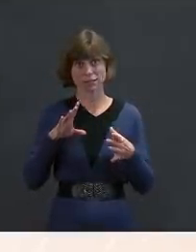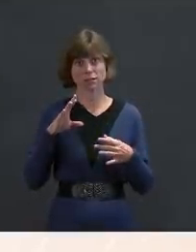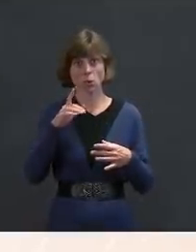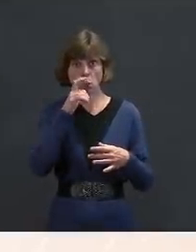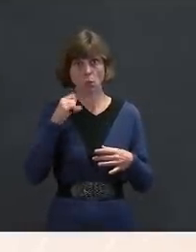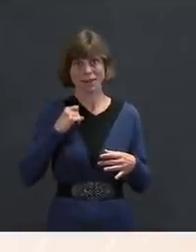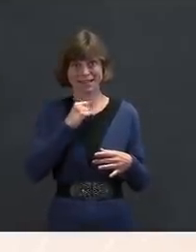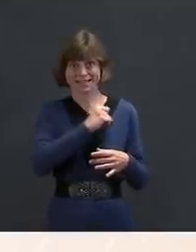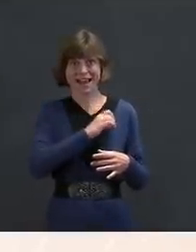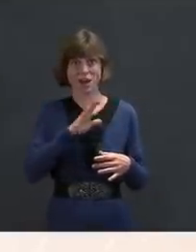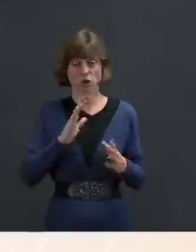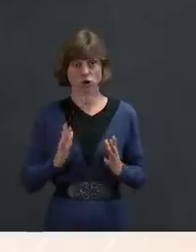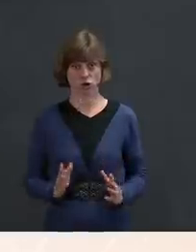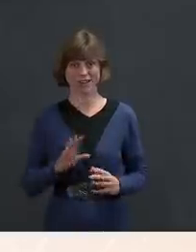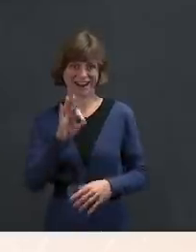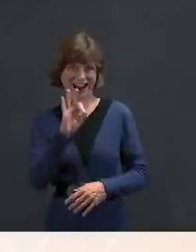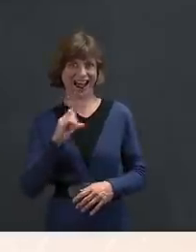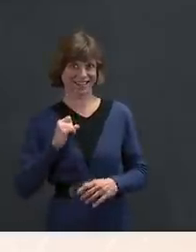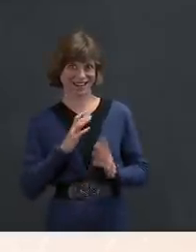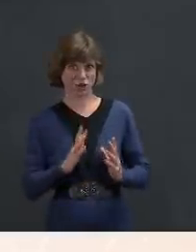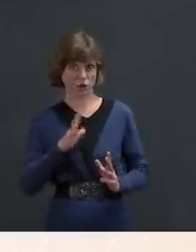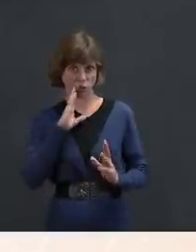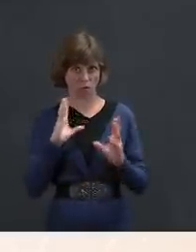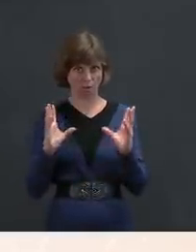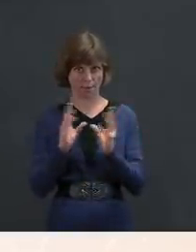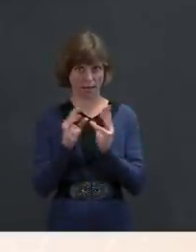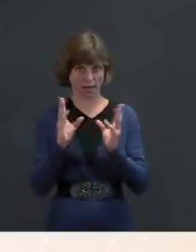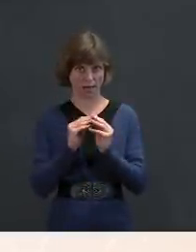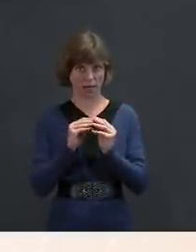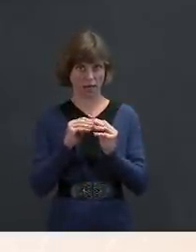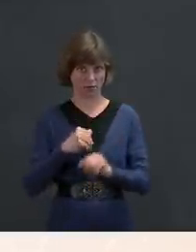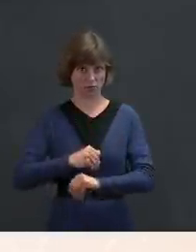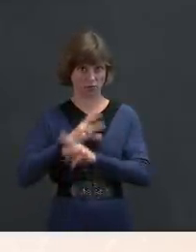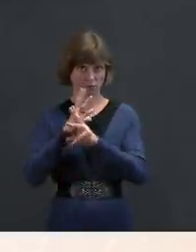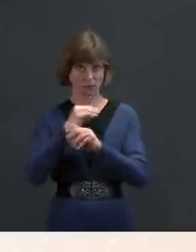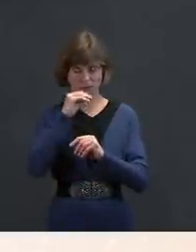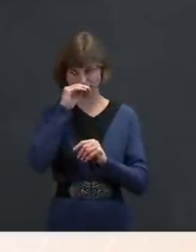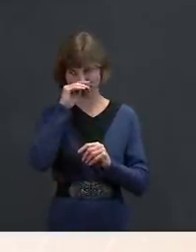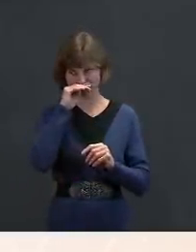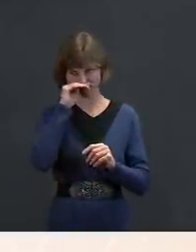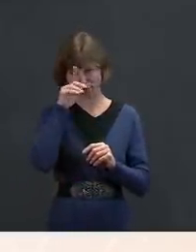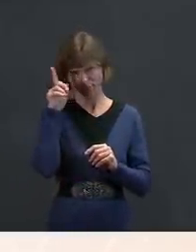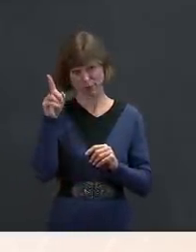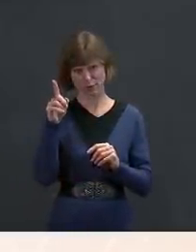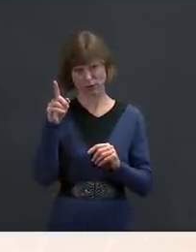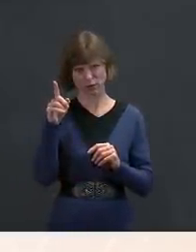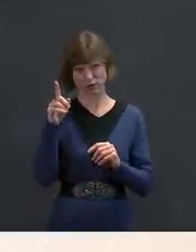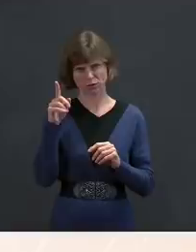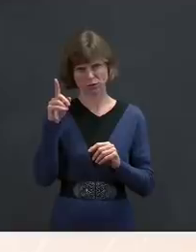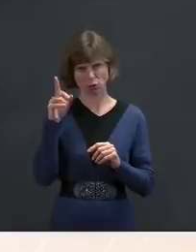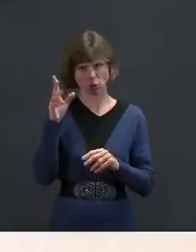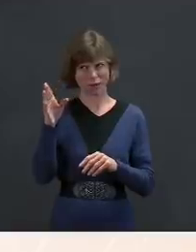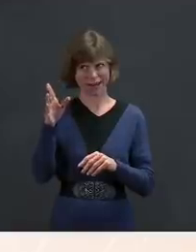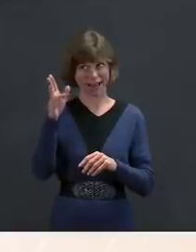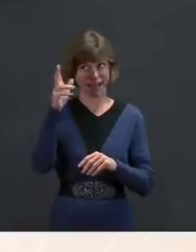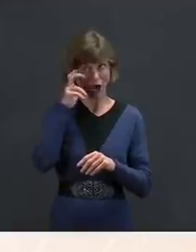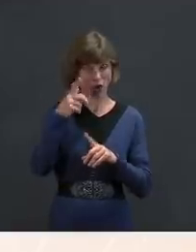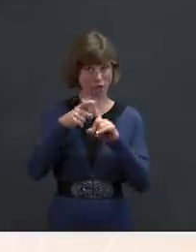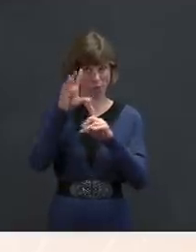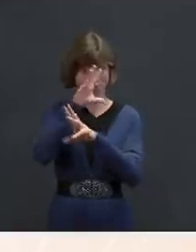Ms. Psaki: Okay. The Press: Would you consider opening the top of that up so we can hear from the President directly on this 14-day critical push?